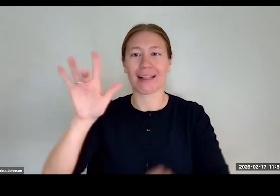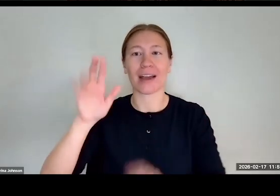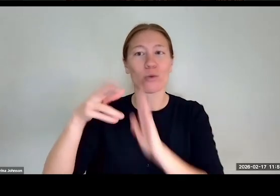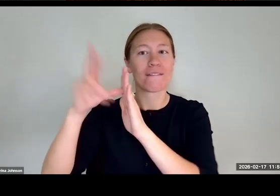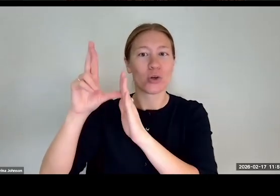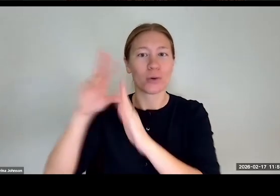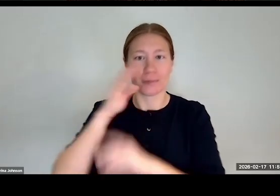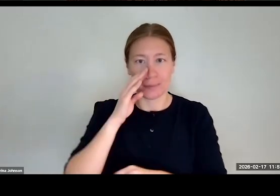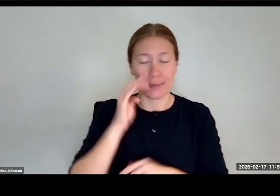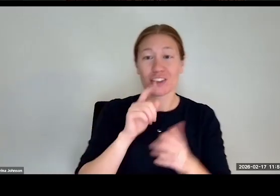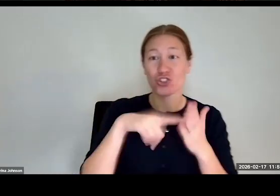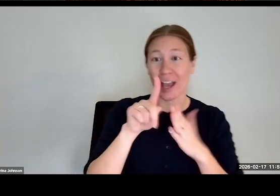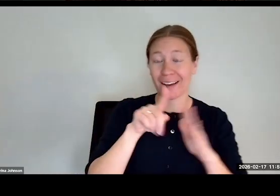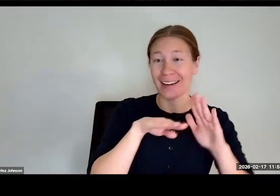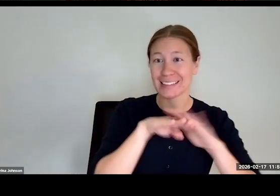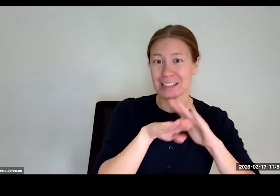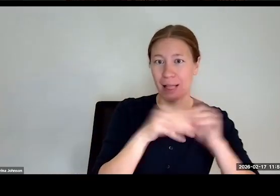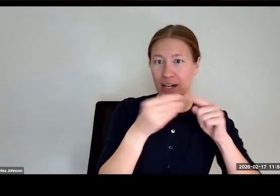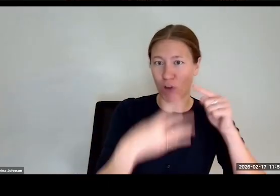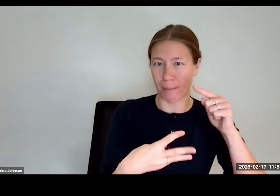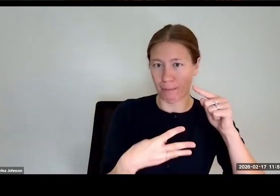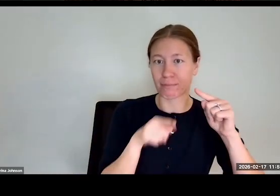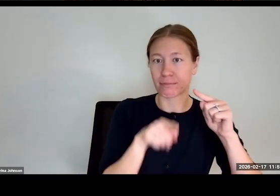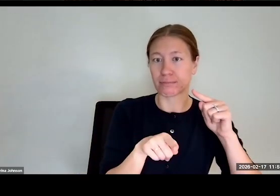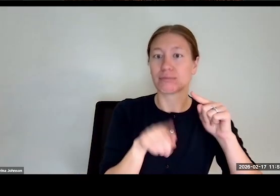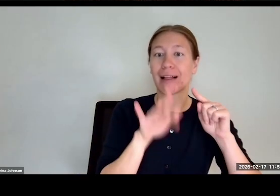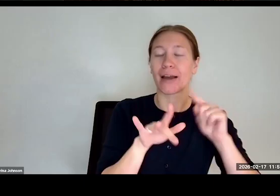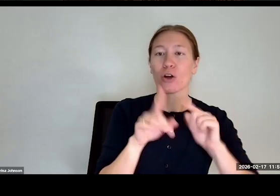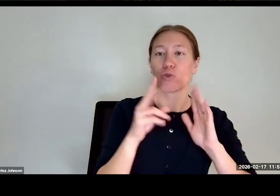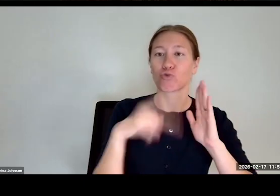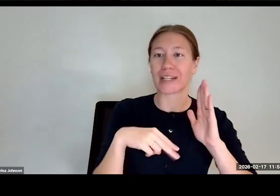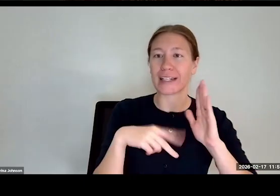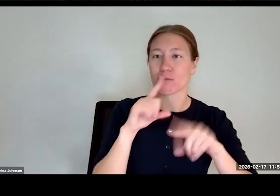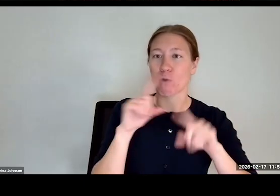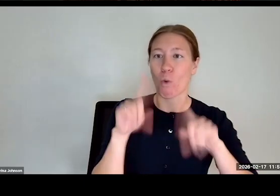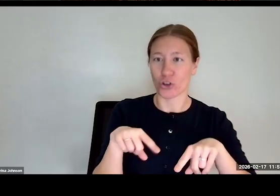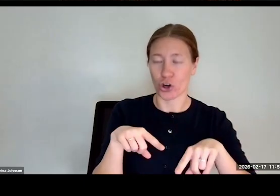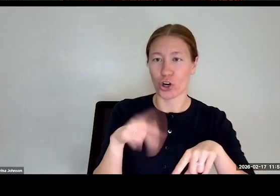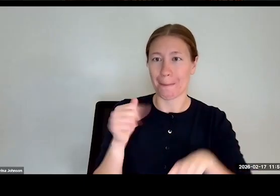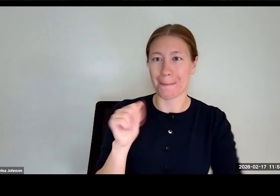there's a dropdown menu and you can open up the reading order pane. And what this reading order pane allows you